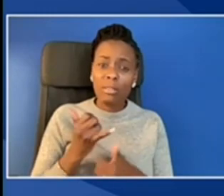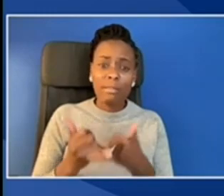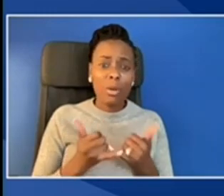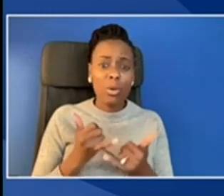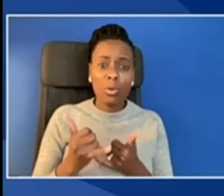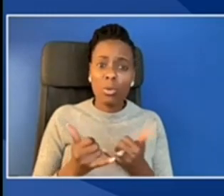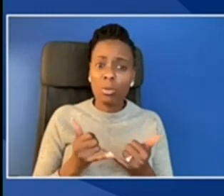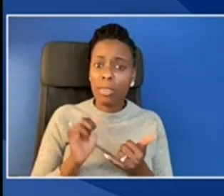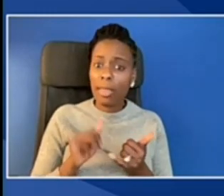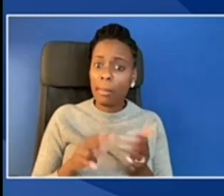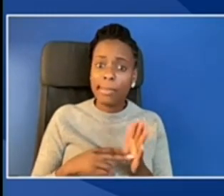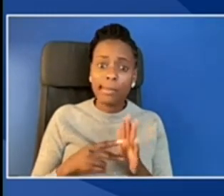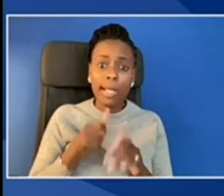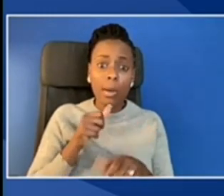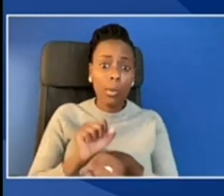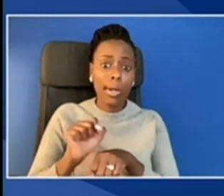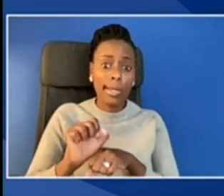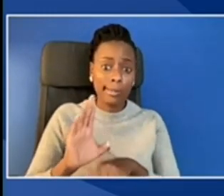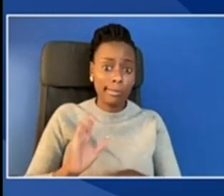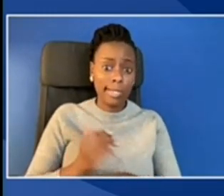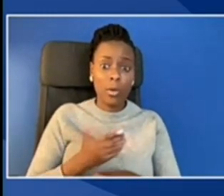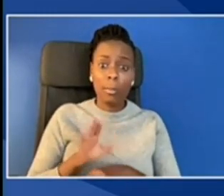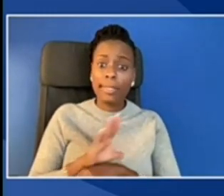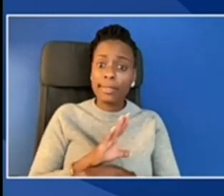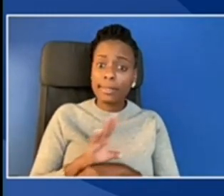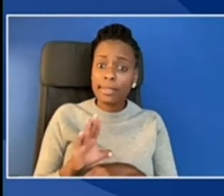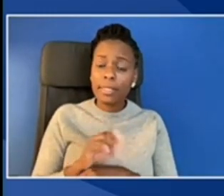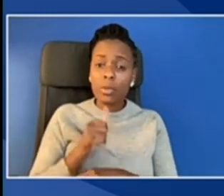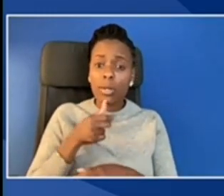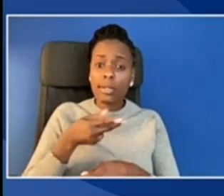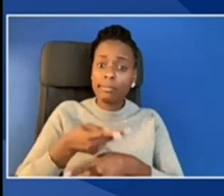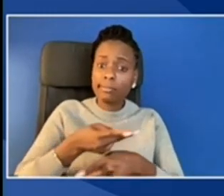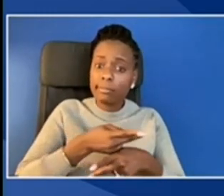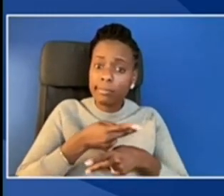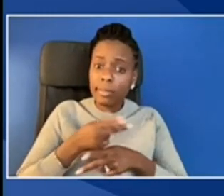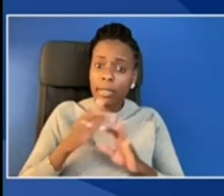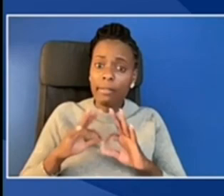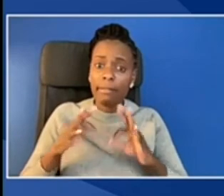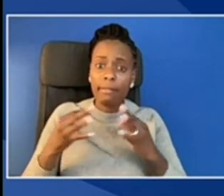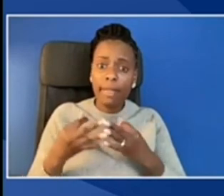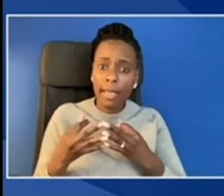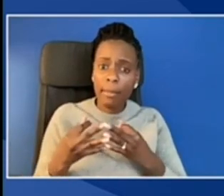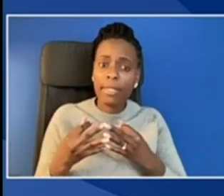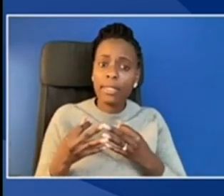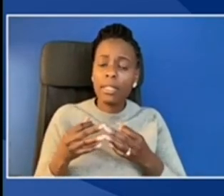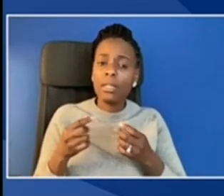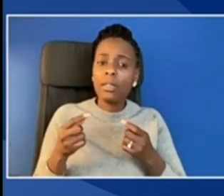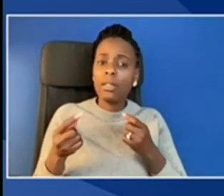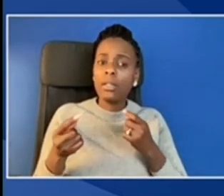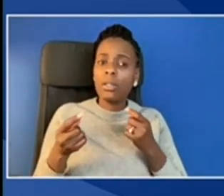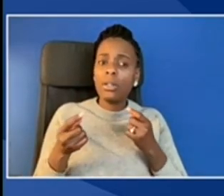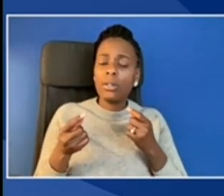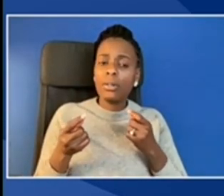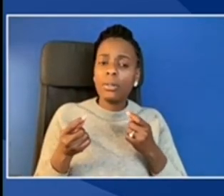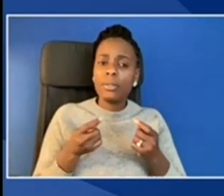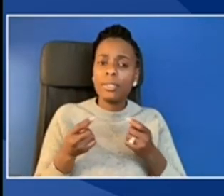not working on our business. We're not taking care of our family. We're dealing with, you know, ridiculous